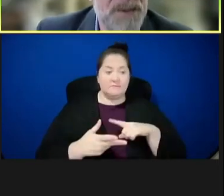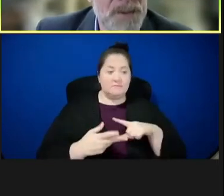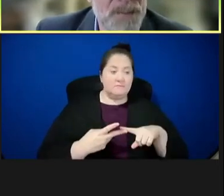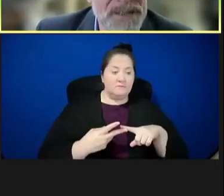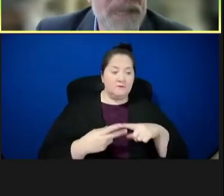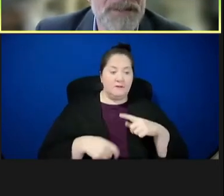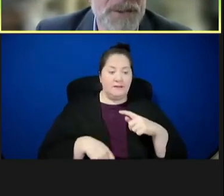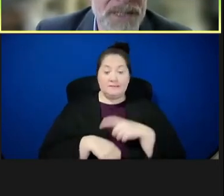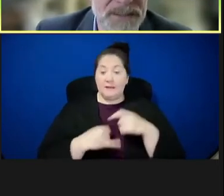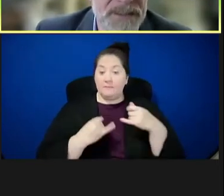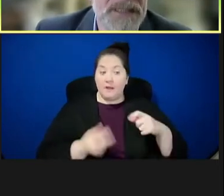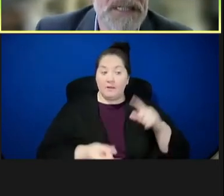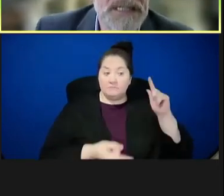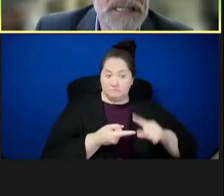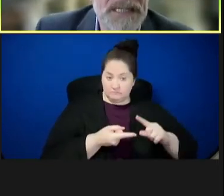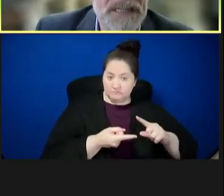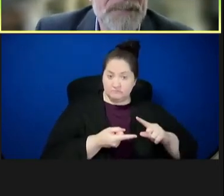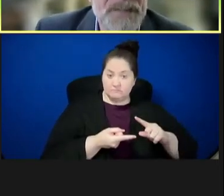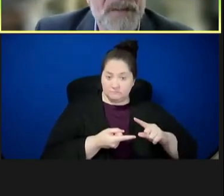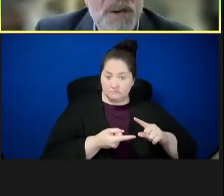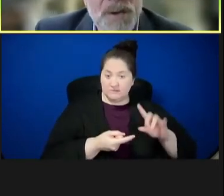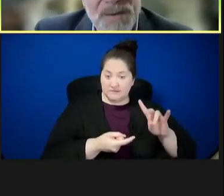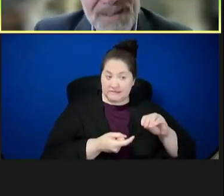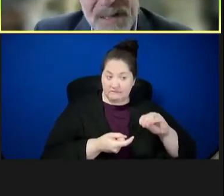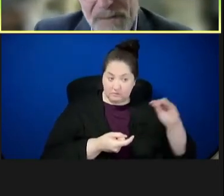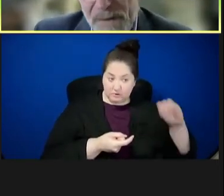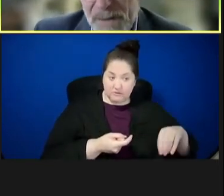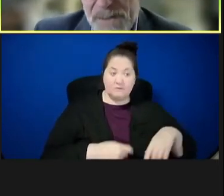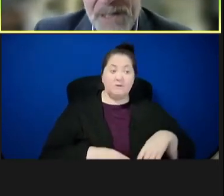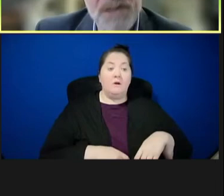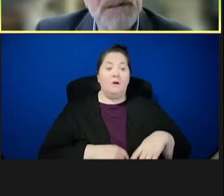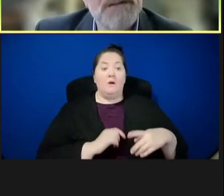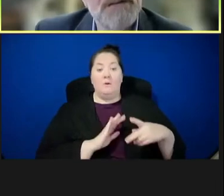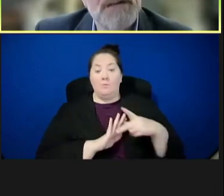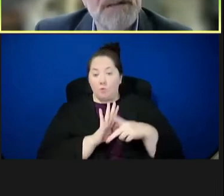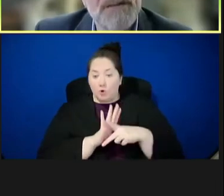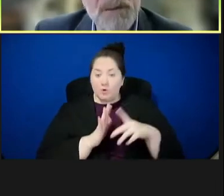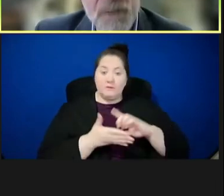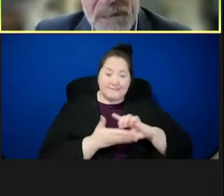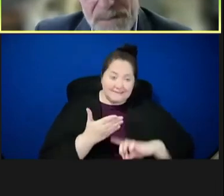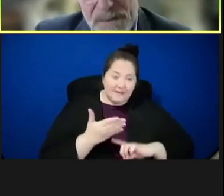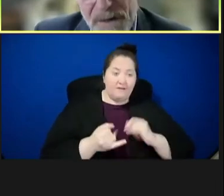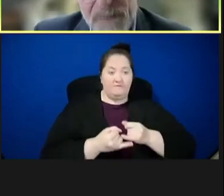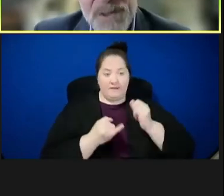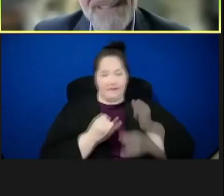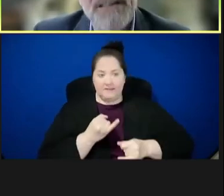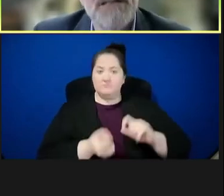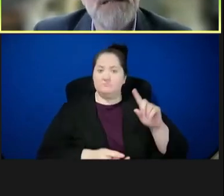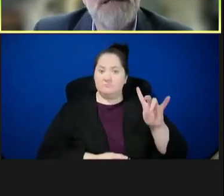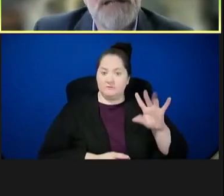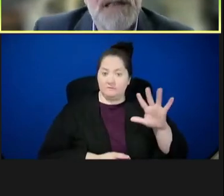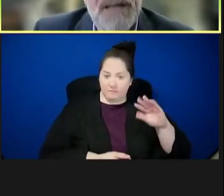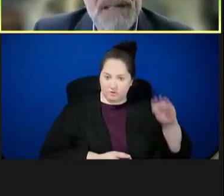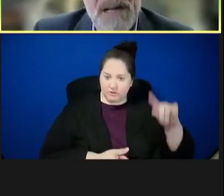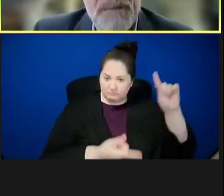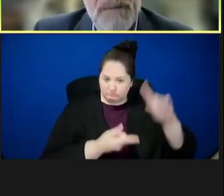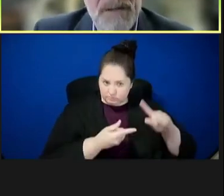reduced by 70 percent. The protocol design and finalization reduced by 75 percent. The setup of